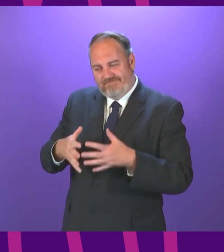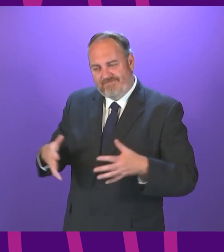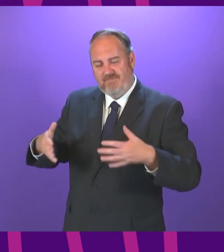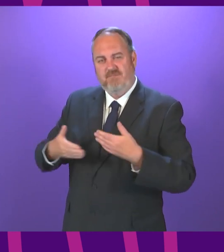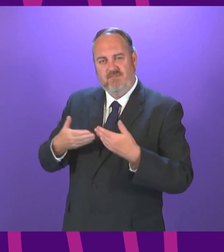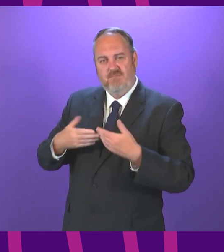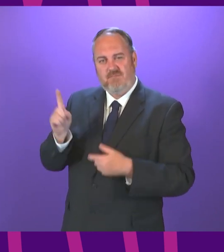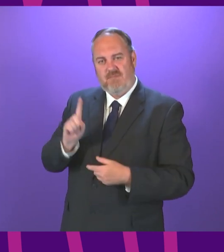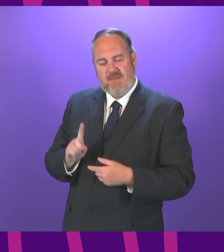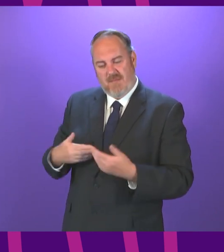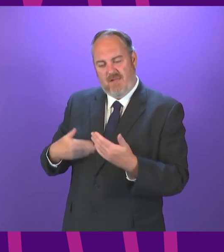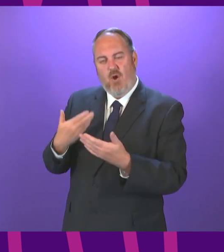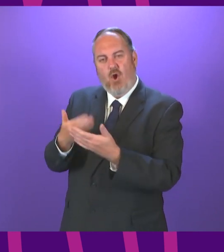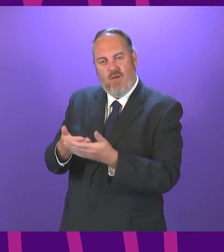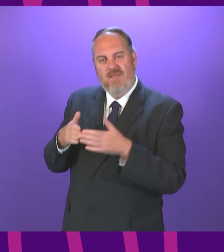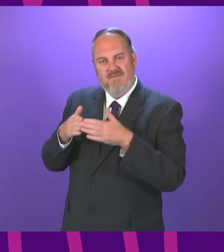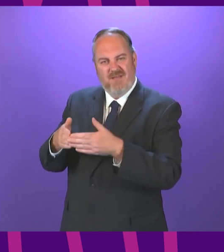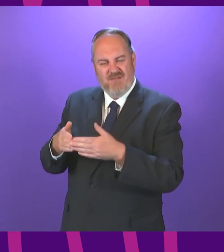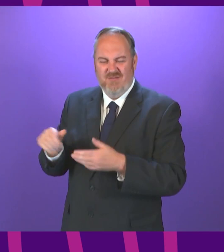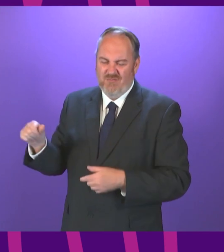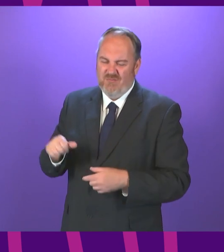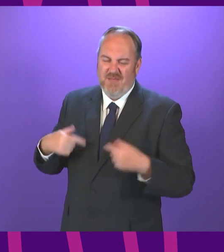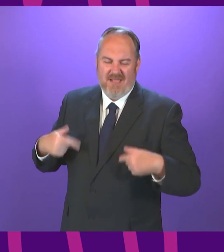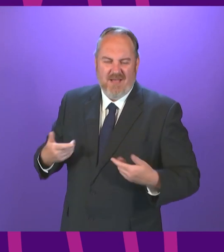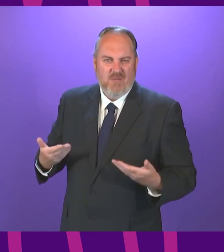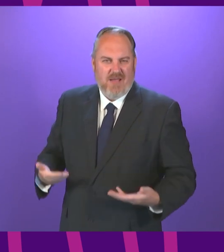to support the wider social and economic position for our island communities?